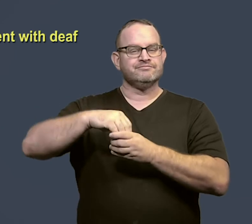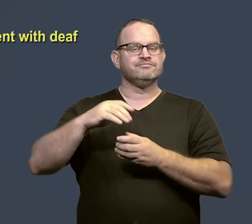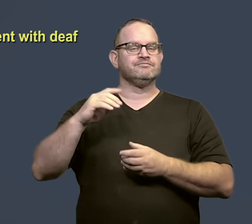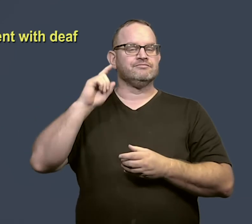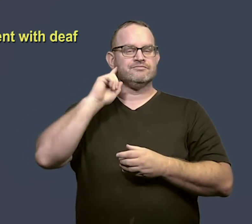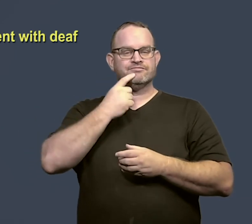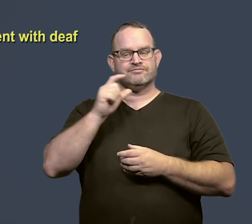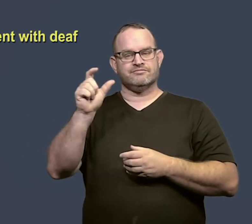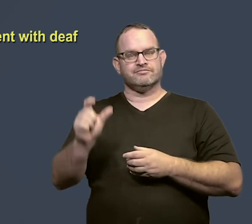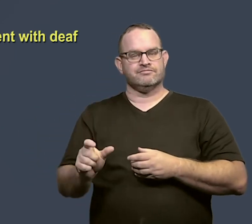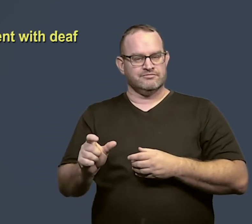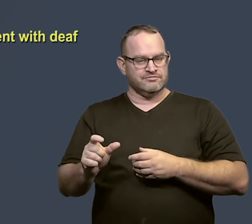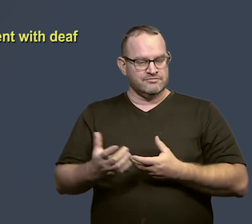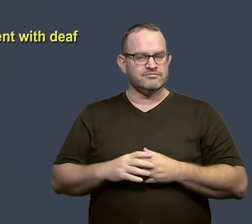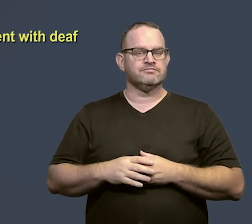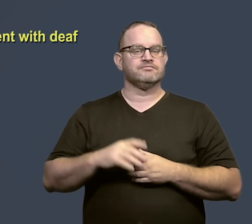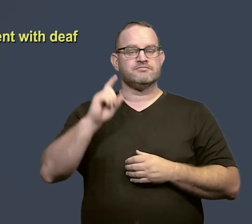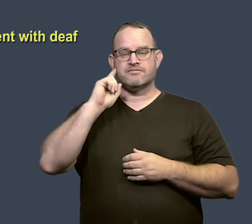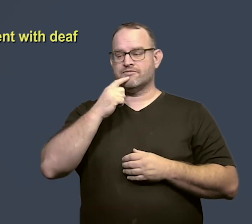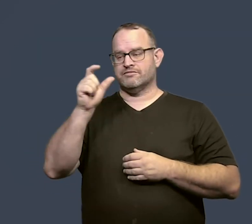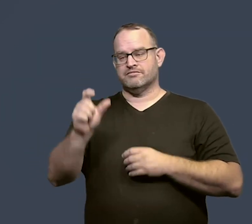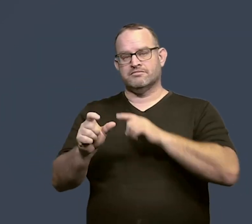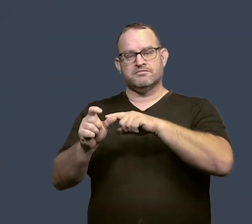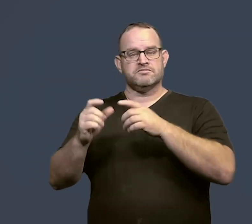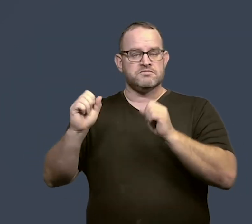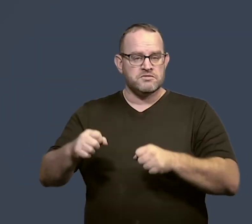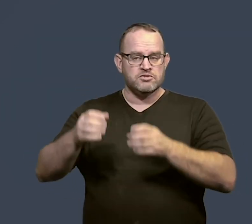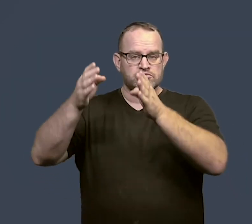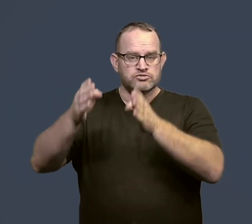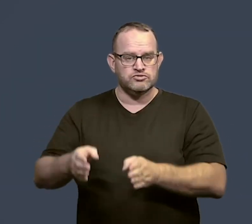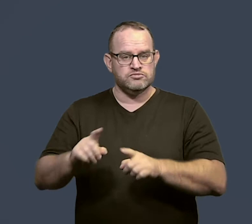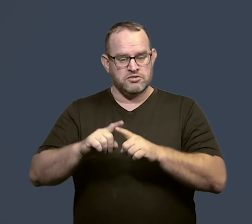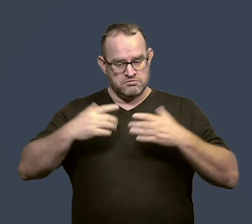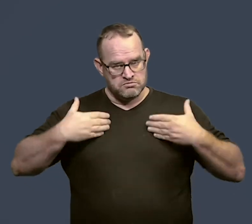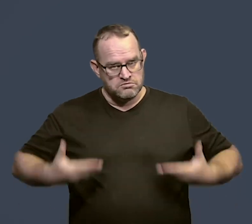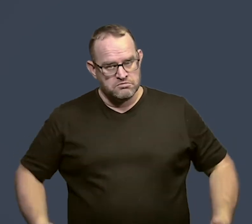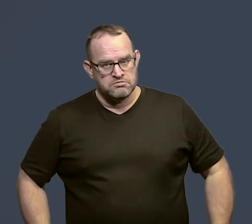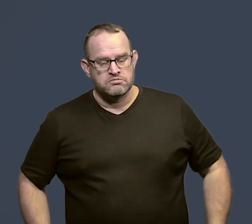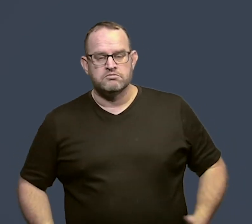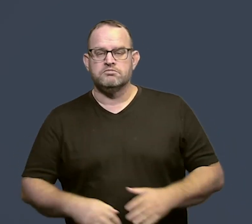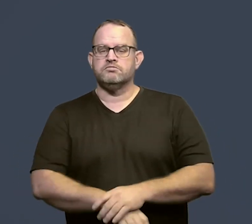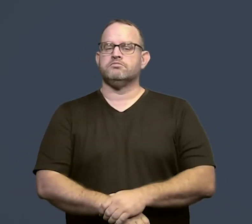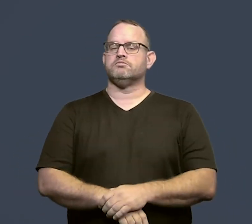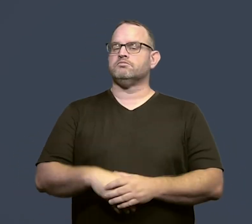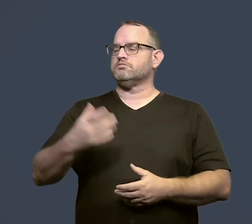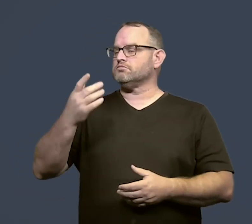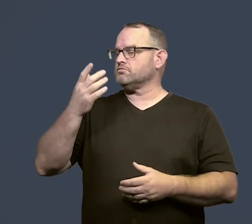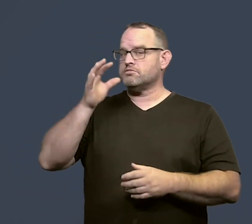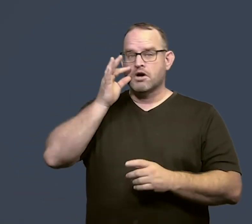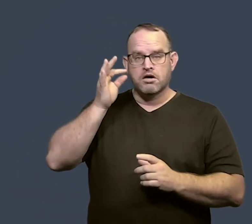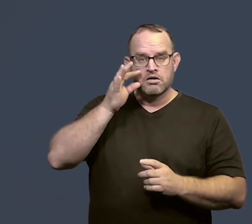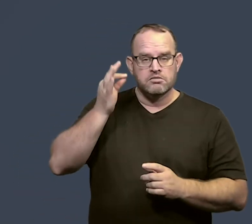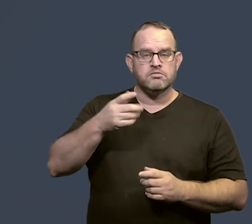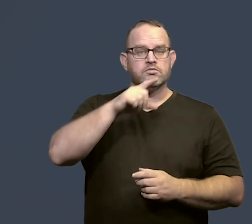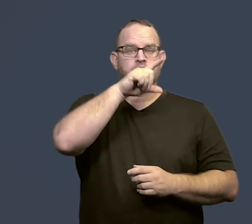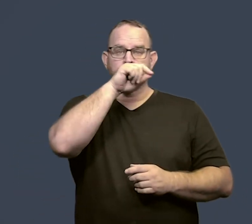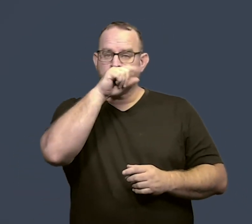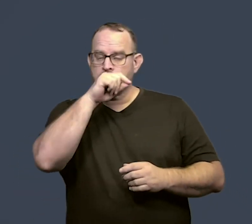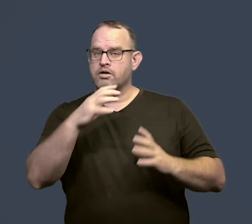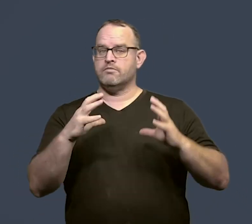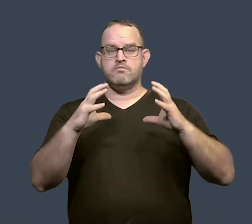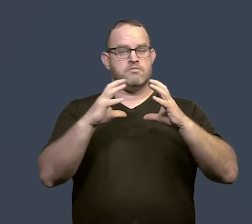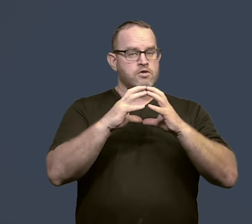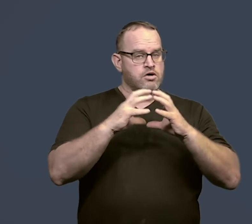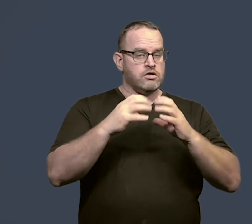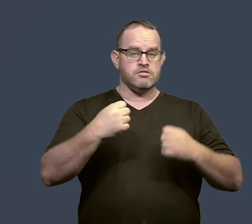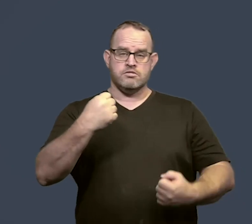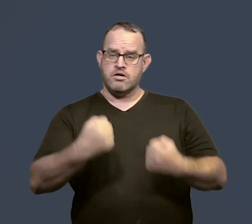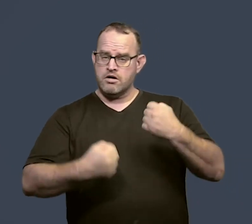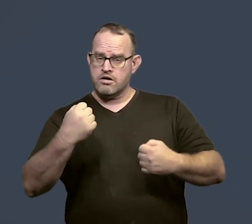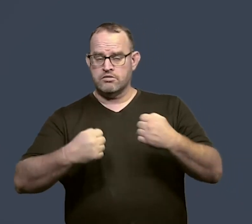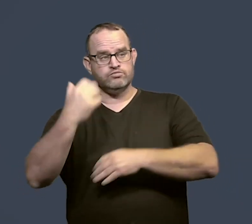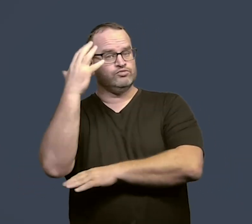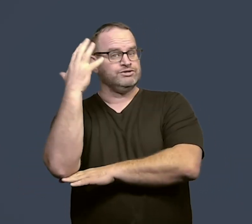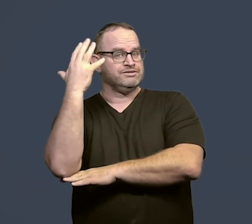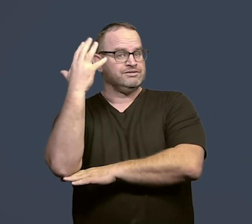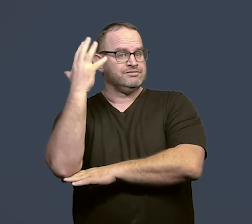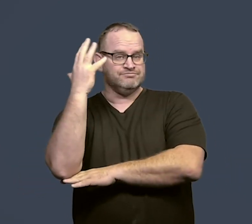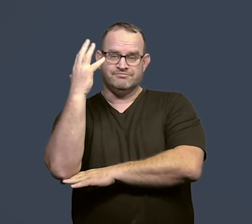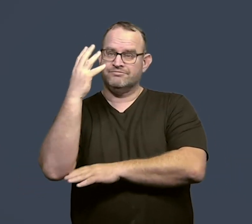A deaf character can be a person, a cat, a bird, a ball, a car, a tree, or even a cloud.